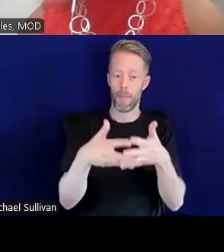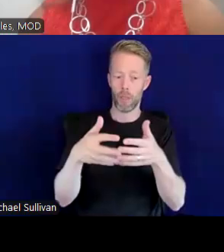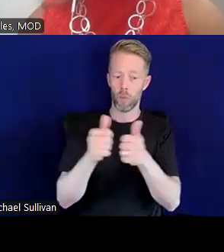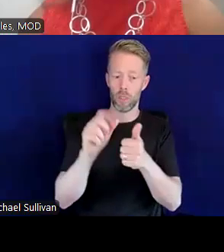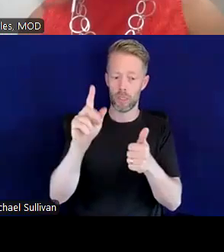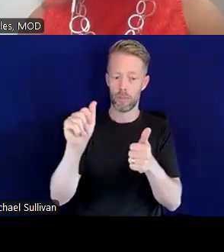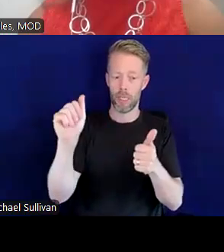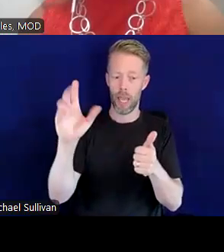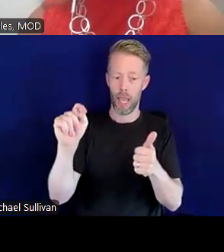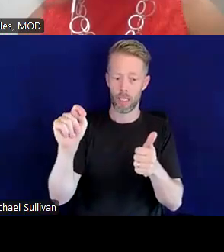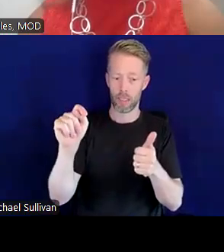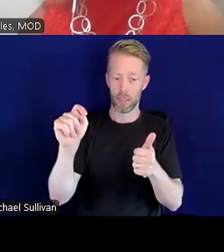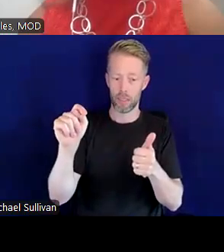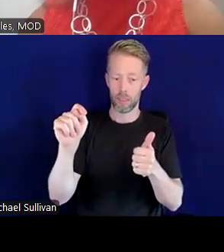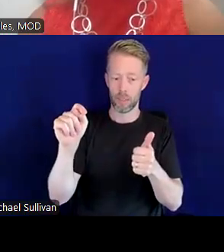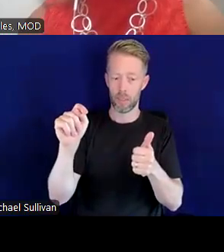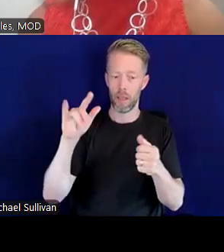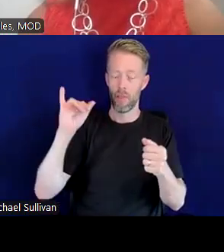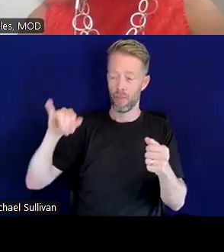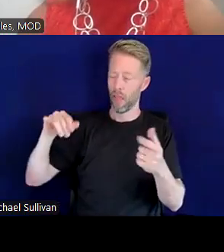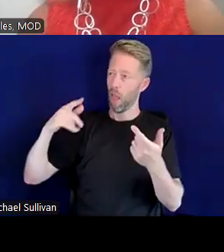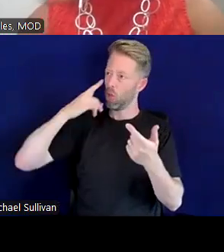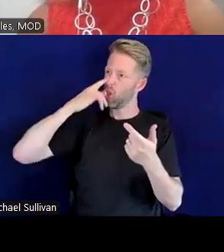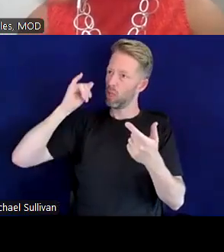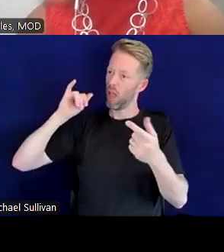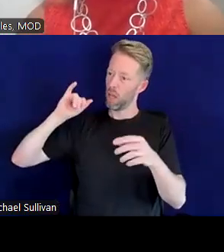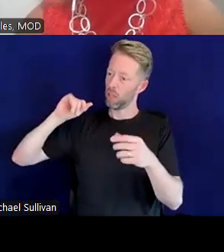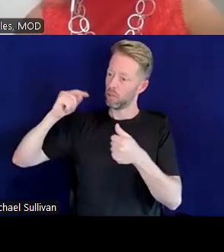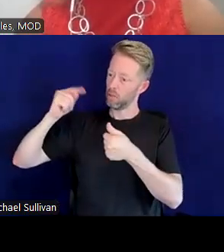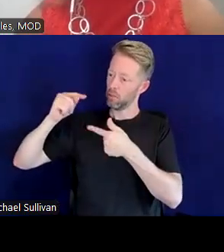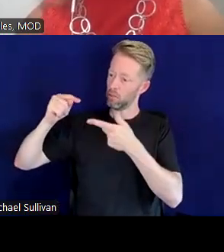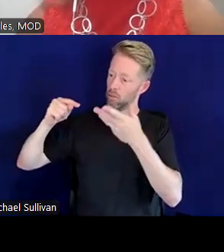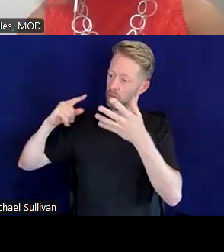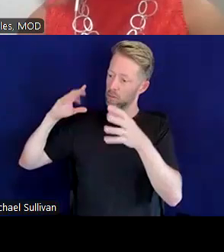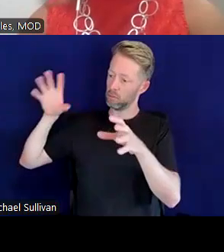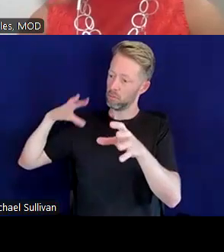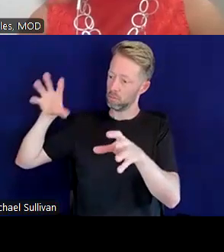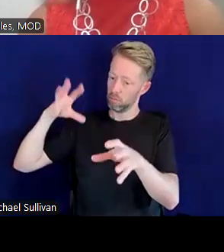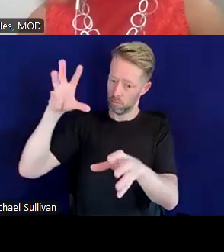Americans, ADA, people bring all of that stuff together and I don't think it's a bad thing,